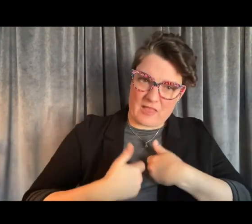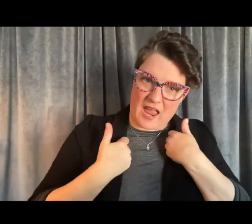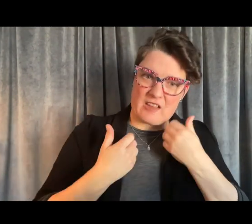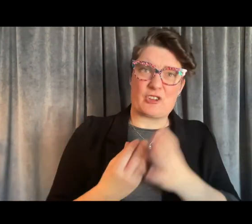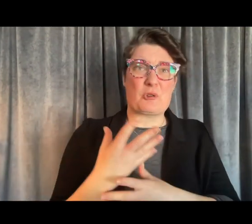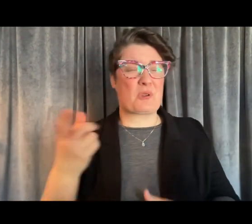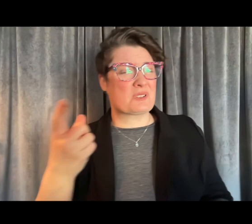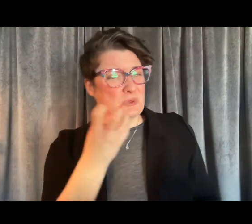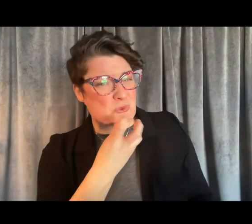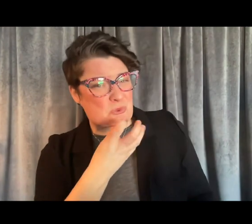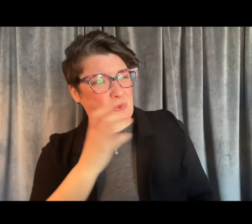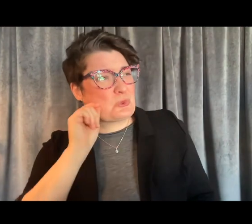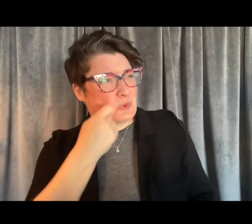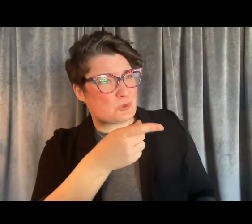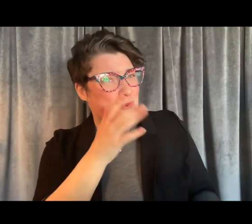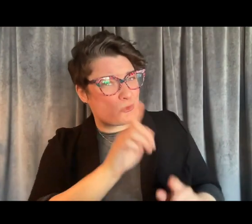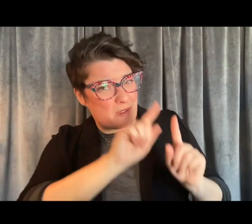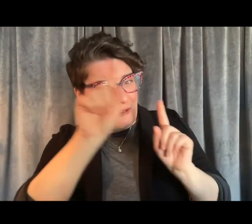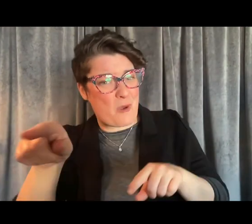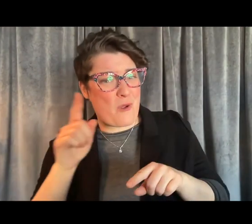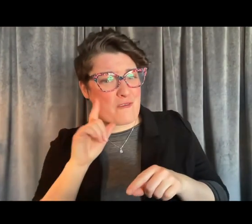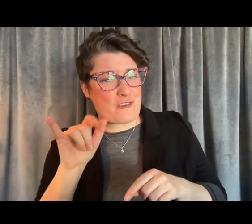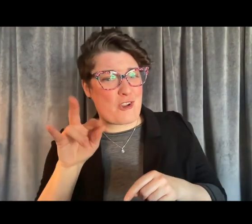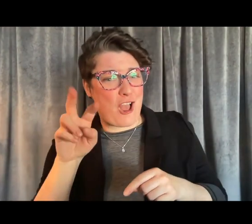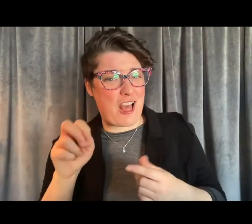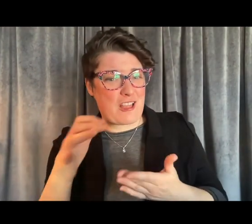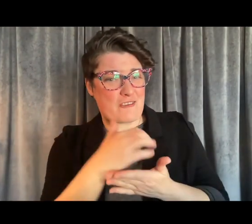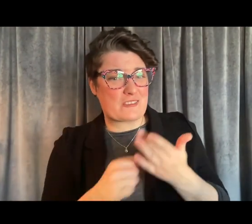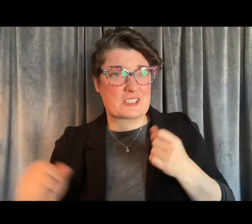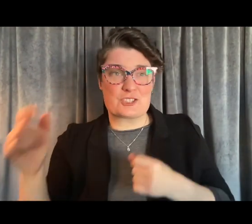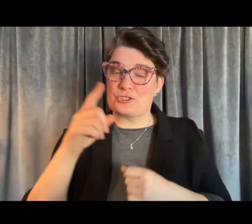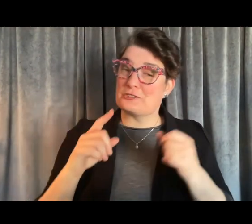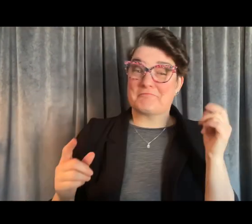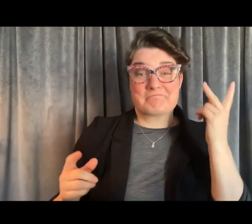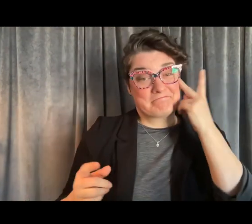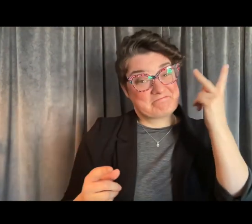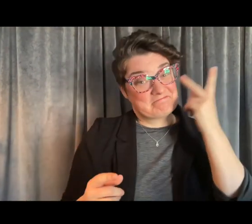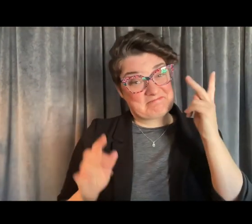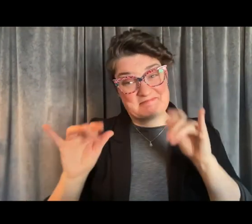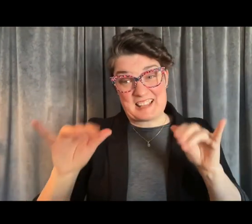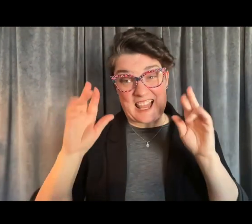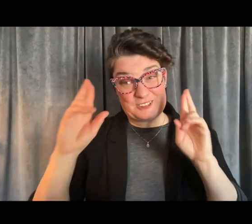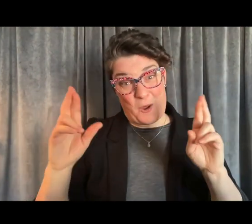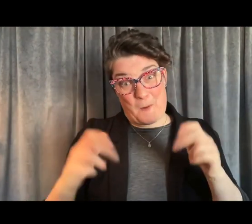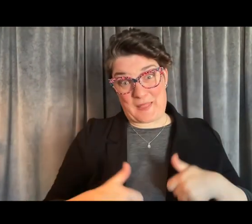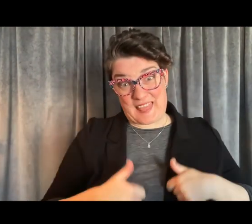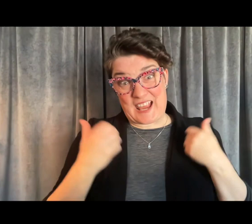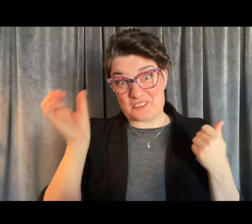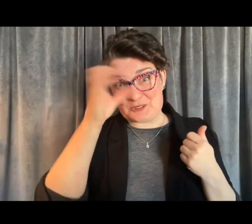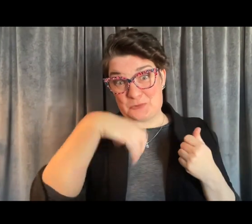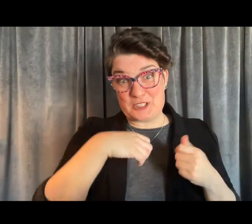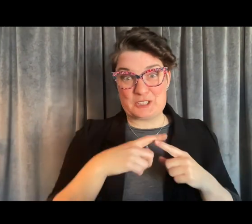Nomy: That's so cool that you're gonna be there for the olive harvest next year. Socket: That's the hope. We'll see. Life is weird, but that's the hope.